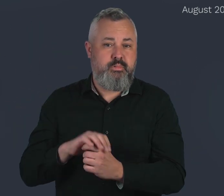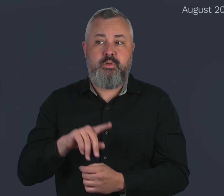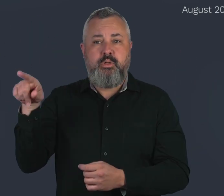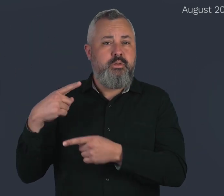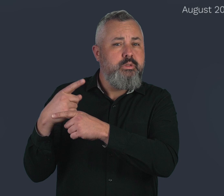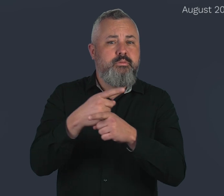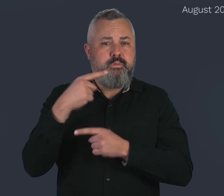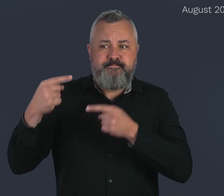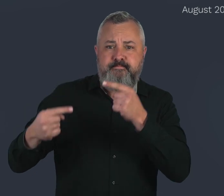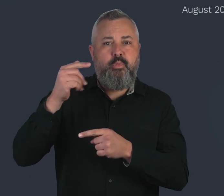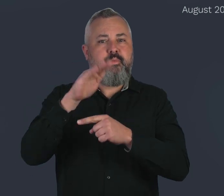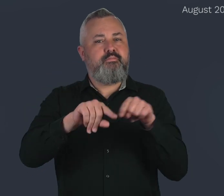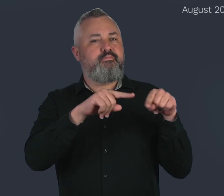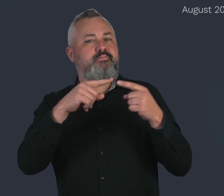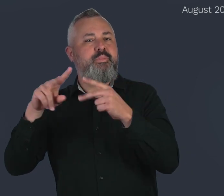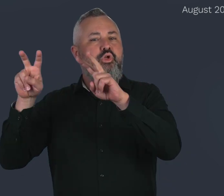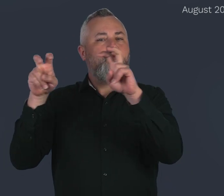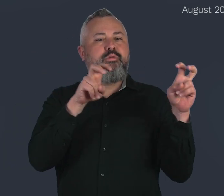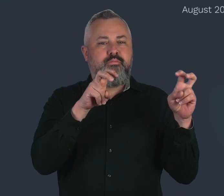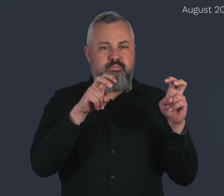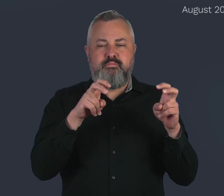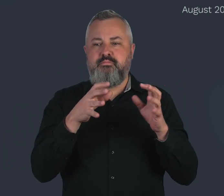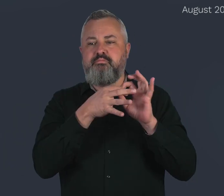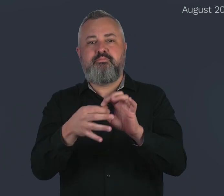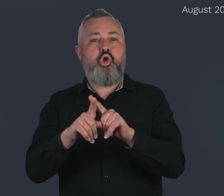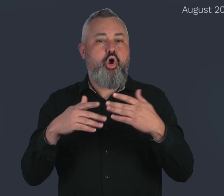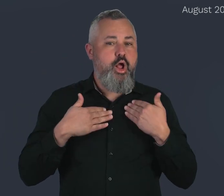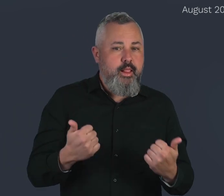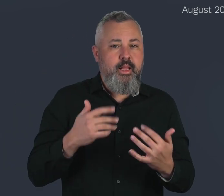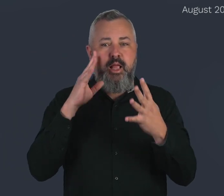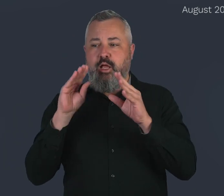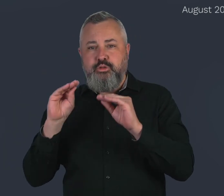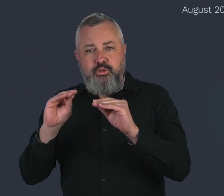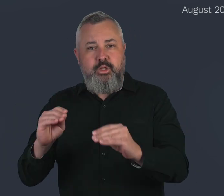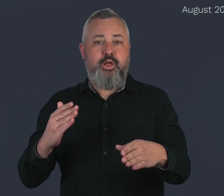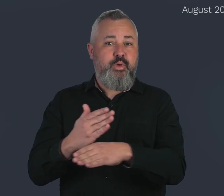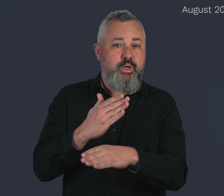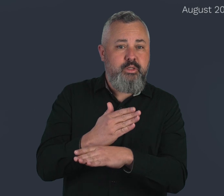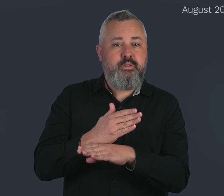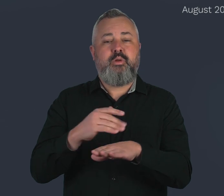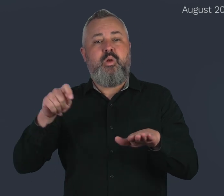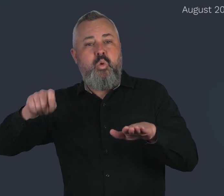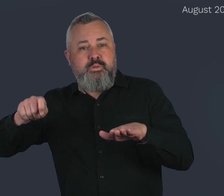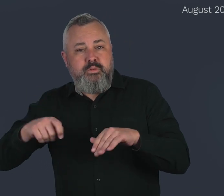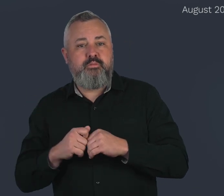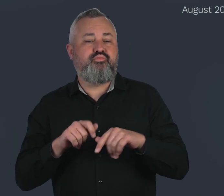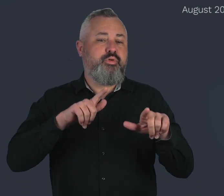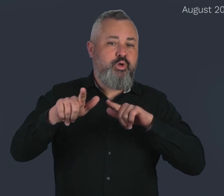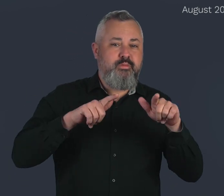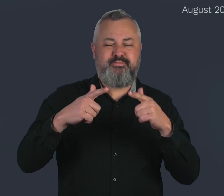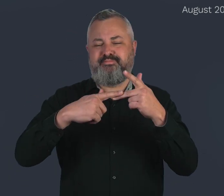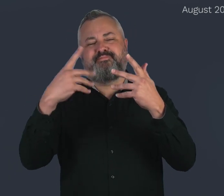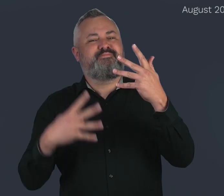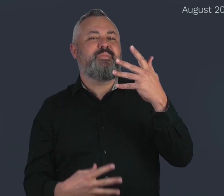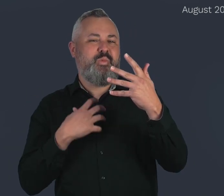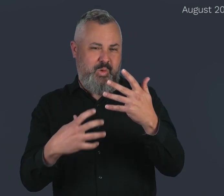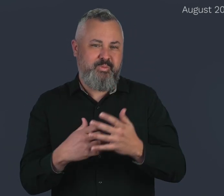They debated a range of issues related to health, education, employment, justice, transport and more.